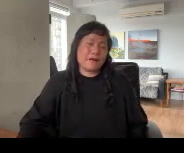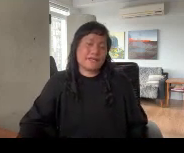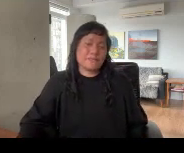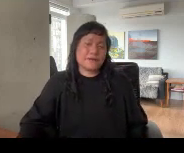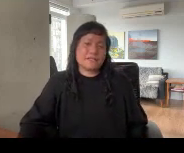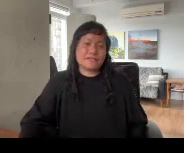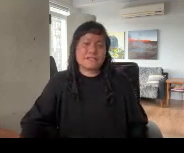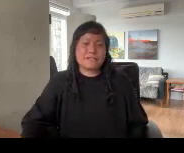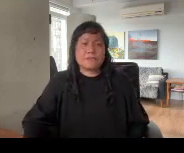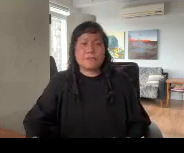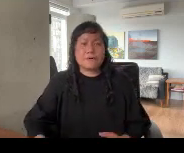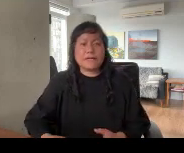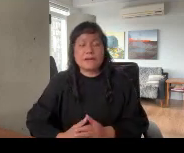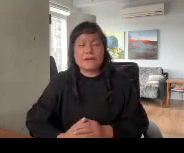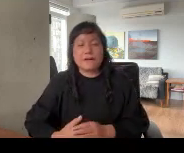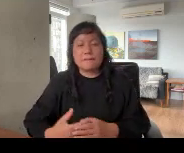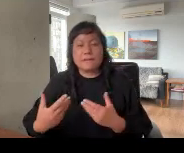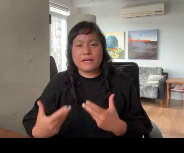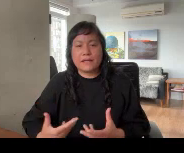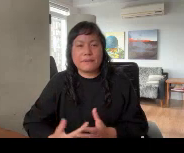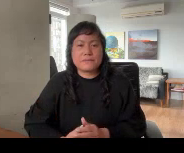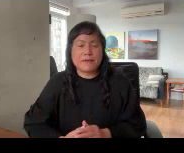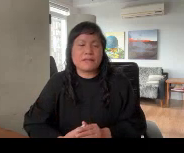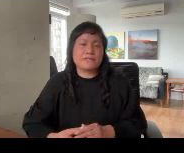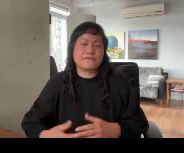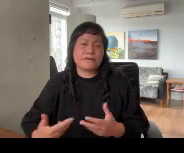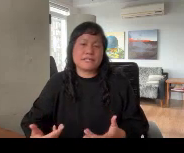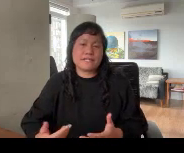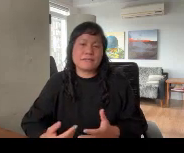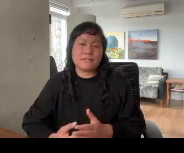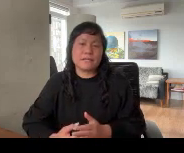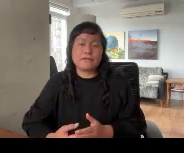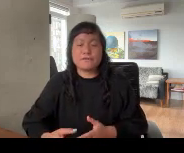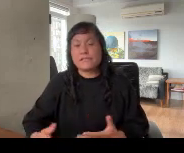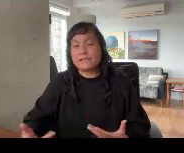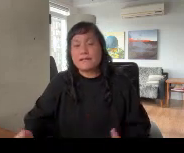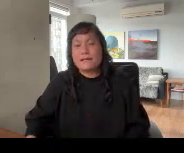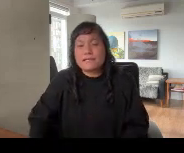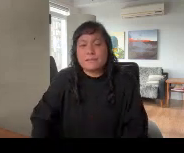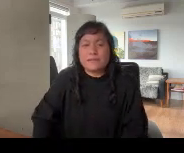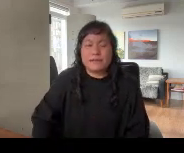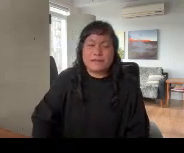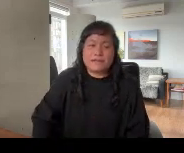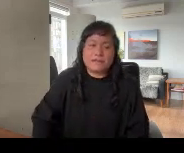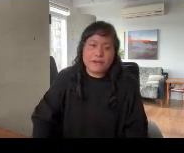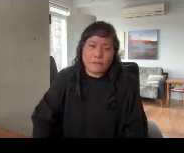from our experiences promoting best practices for accessibility and inclusion. Some of the things